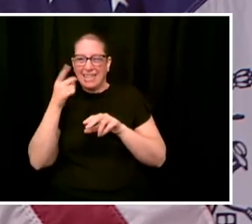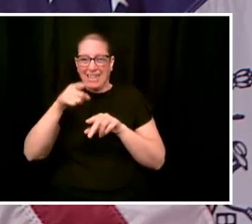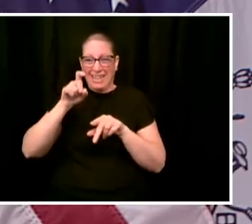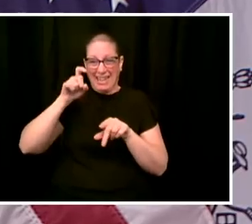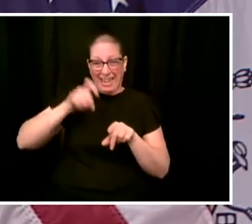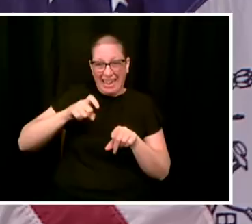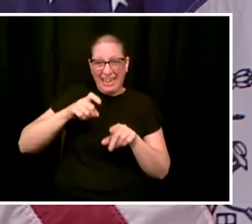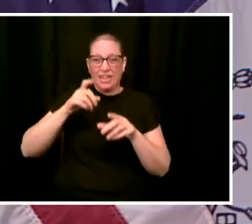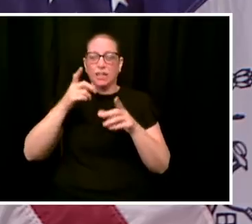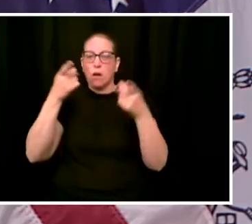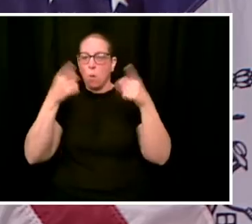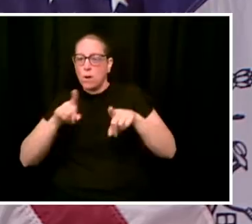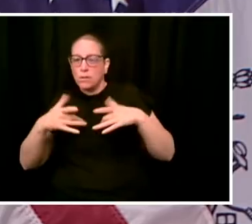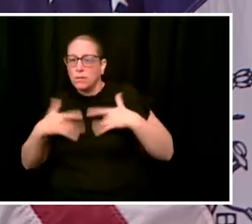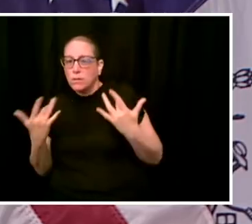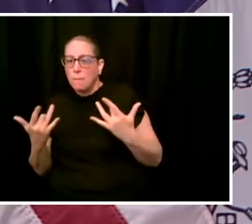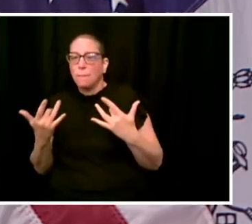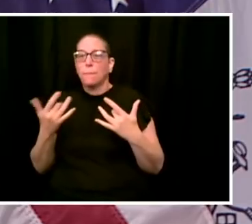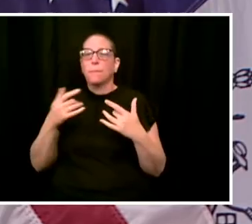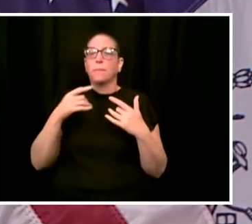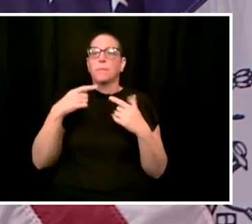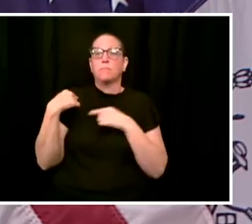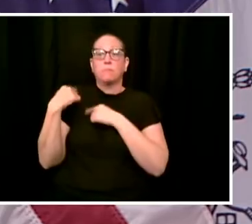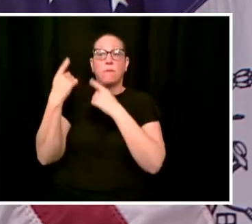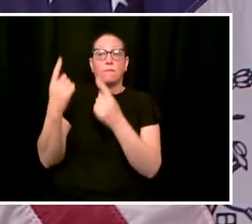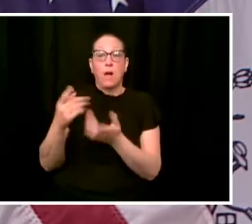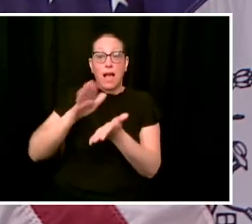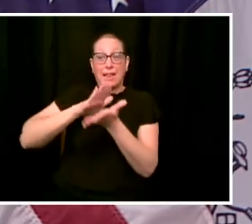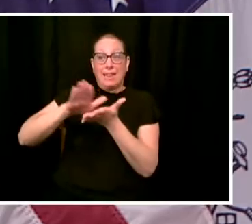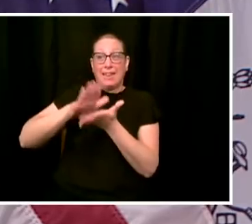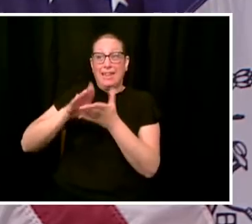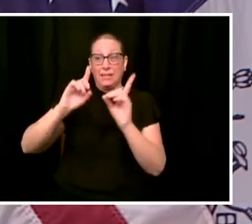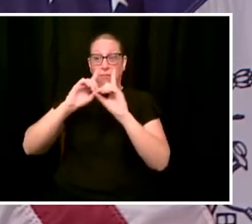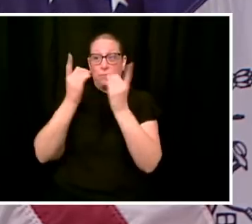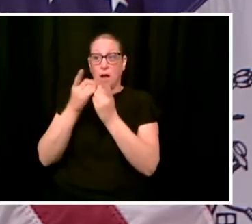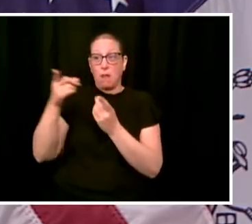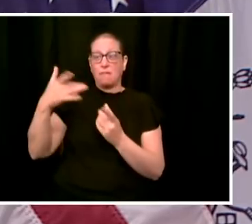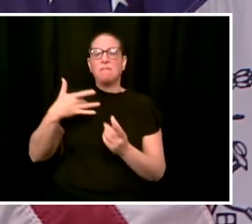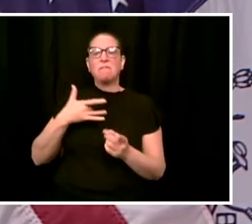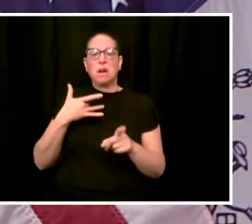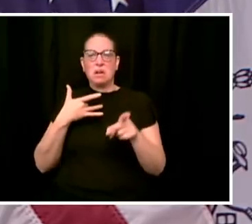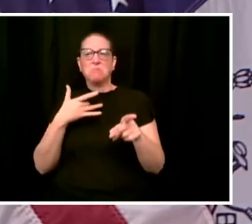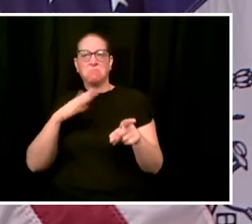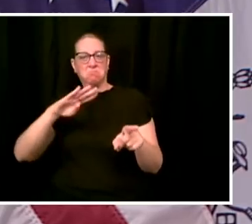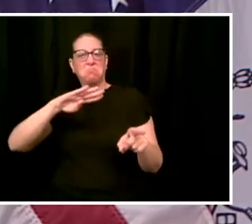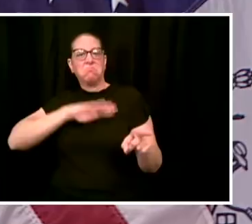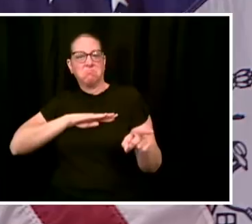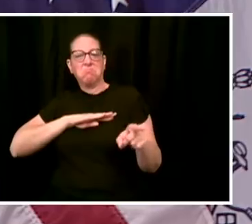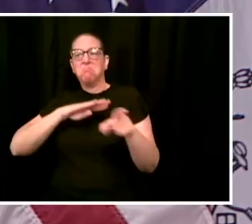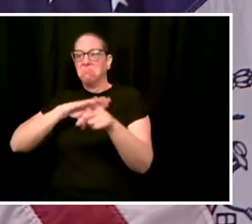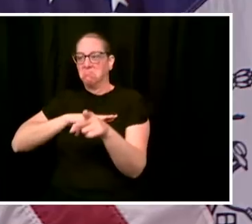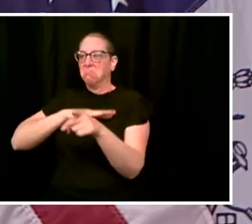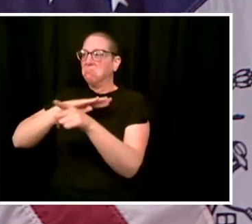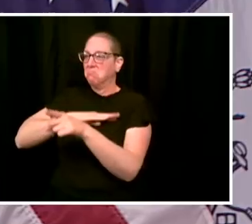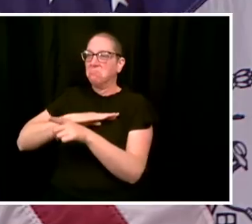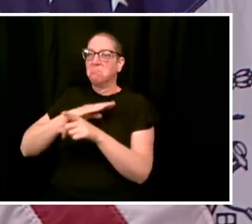EXTENDING WAS MEANS NOT HAVI NG EANFFECT IS